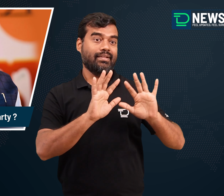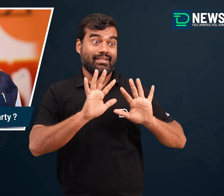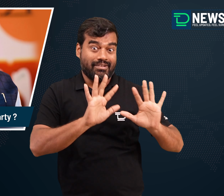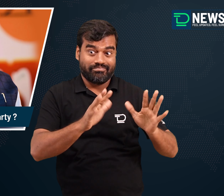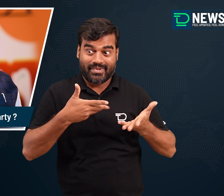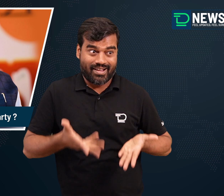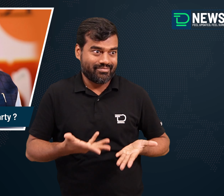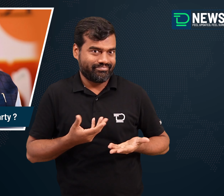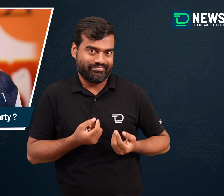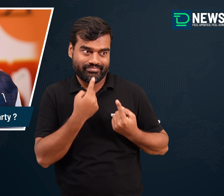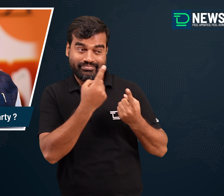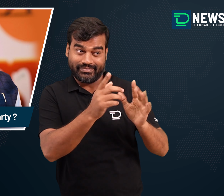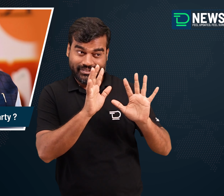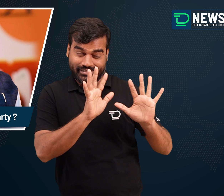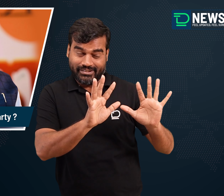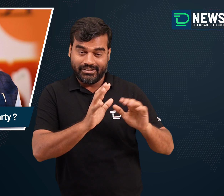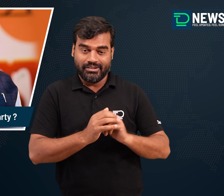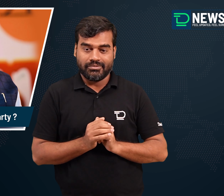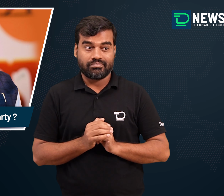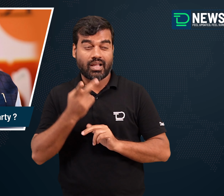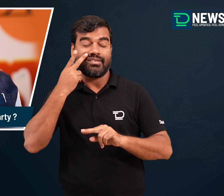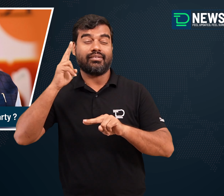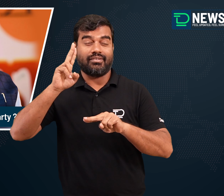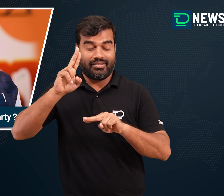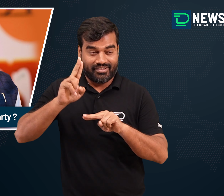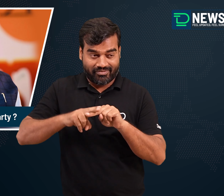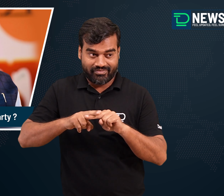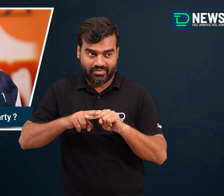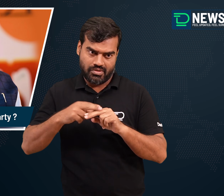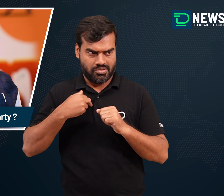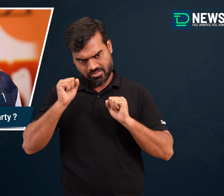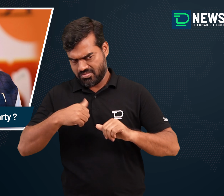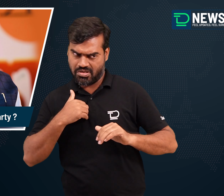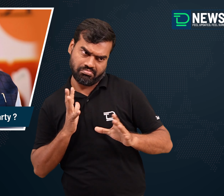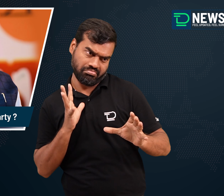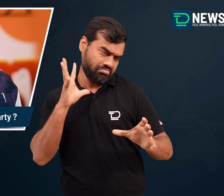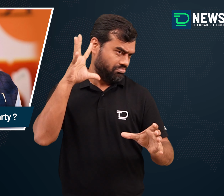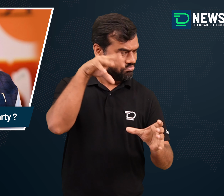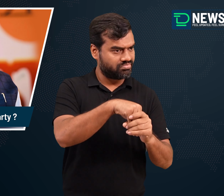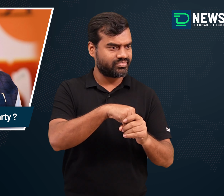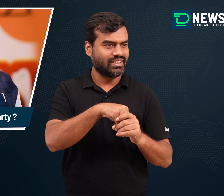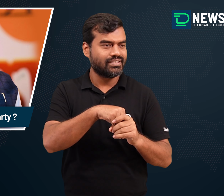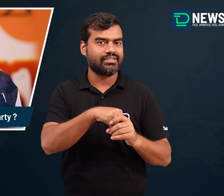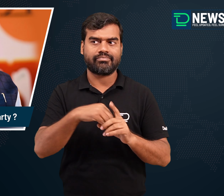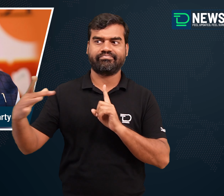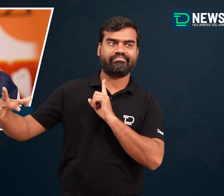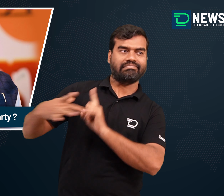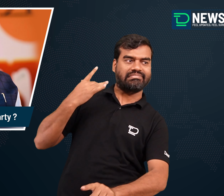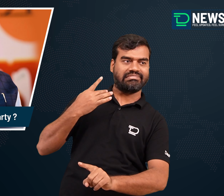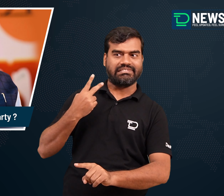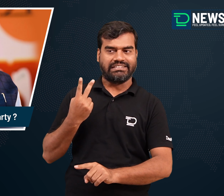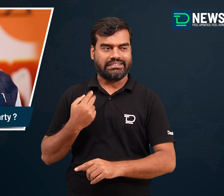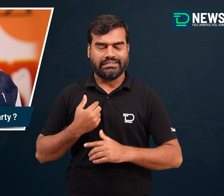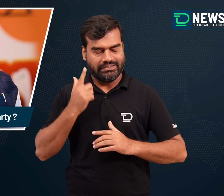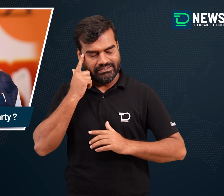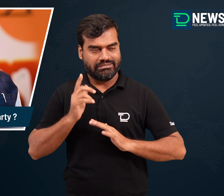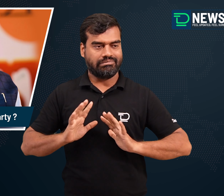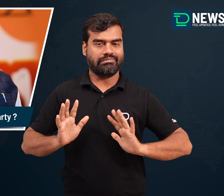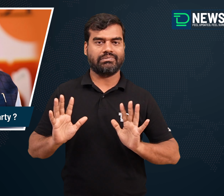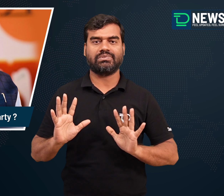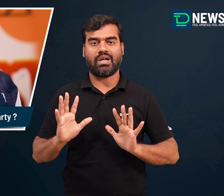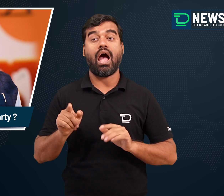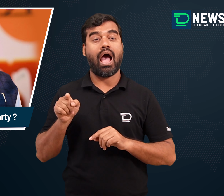At the same time, they expressed concern that they would be disqualified if they did so.